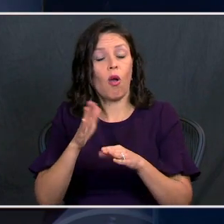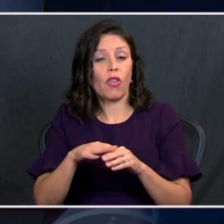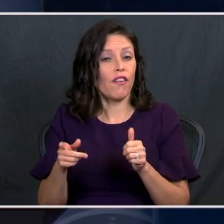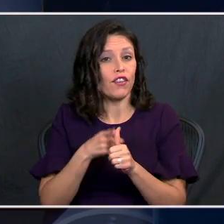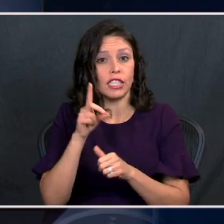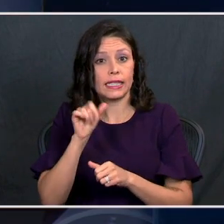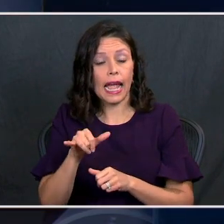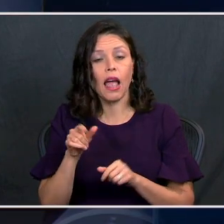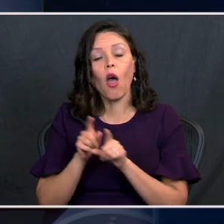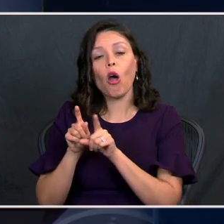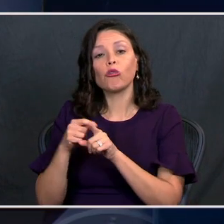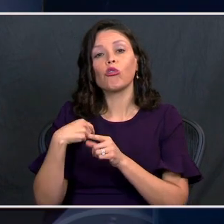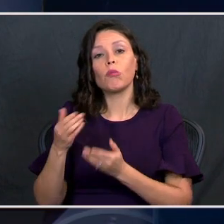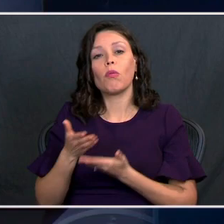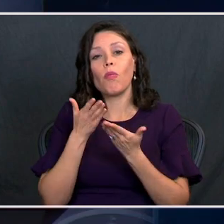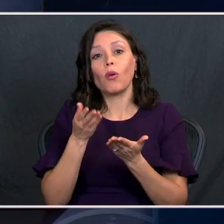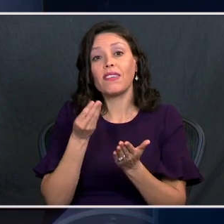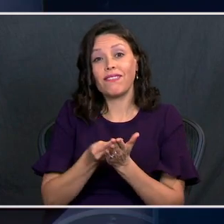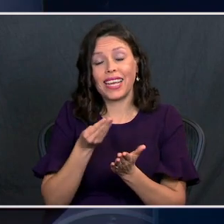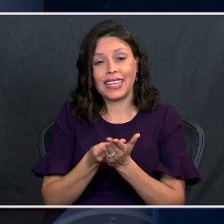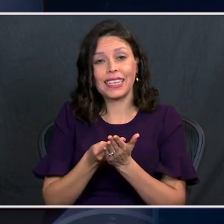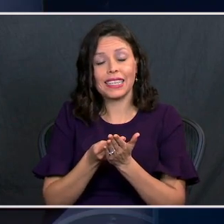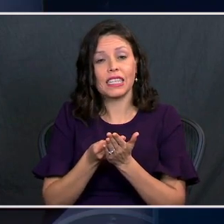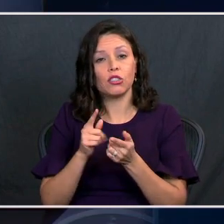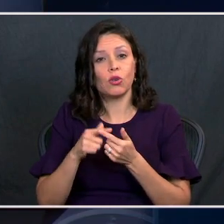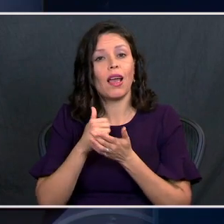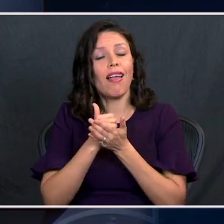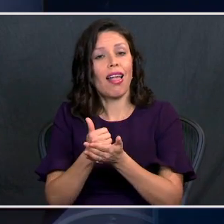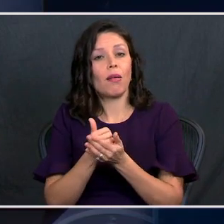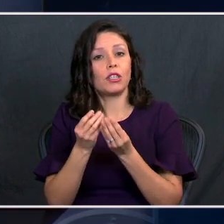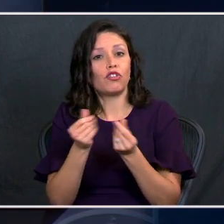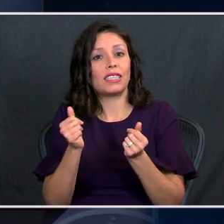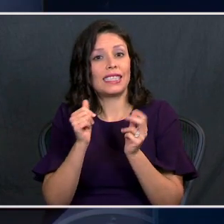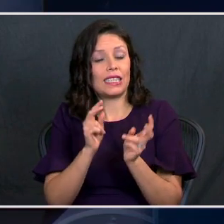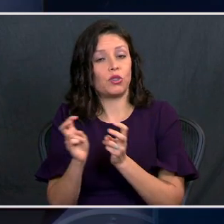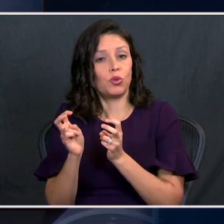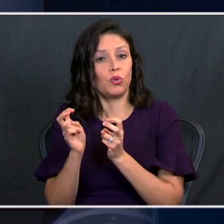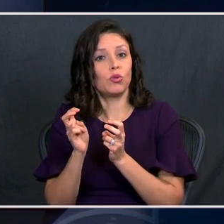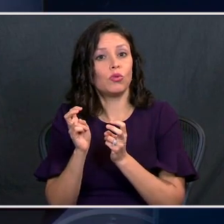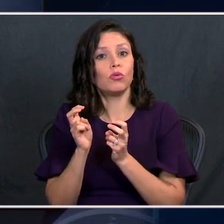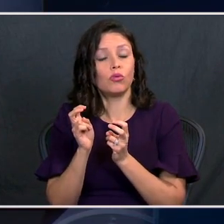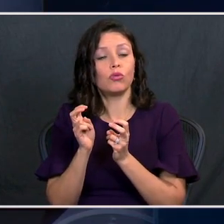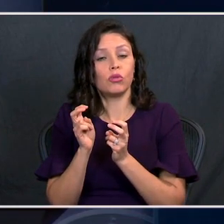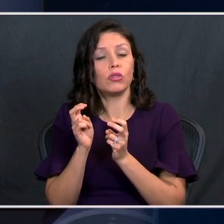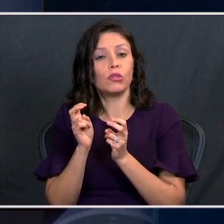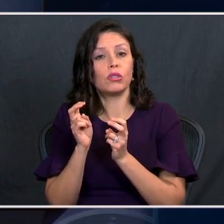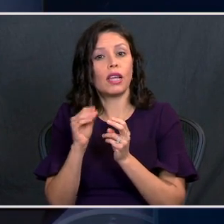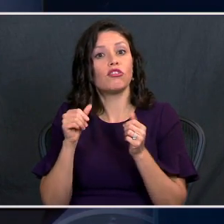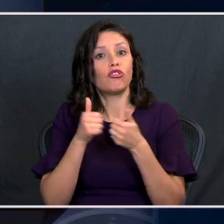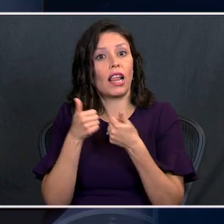And we've also proposed funding to help address the circumstances and the challenging conditions